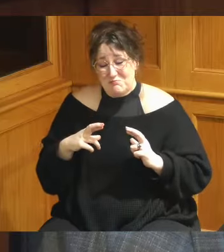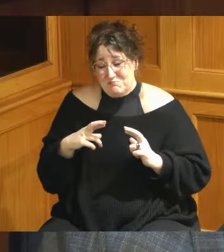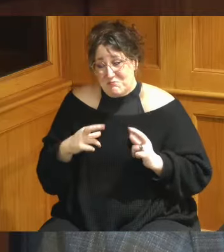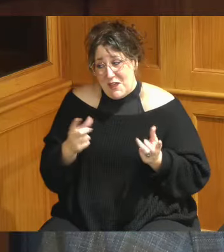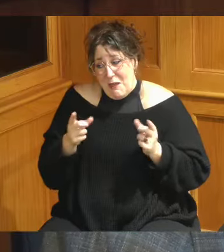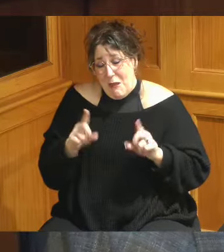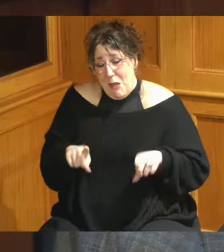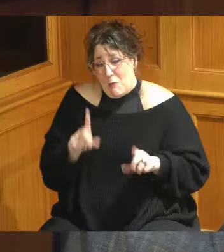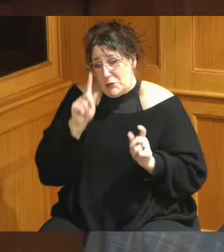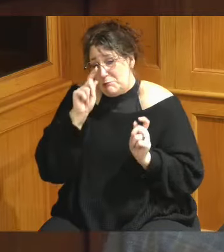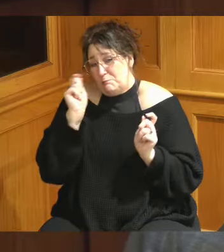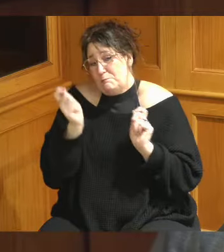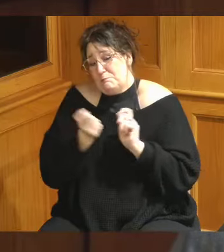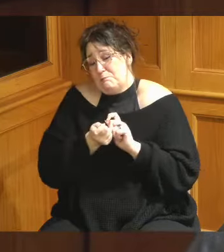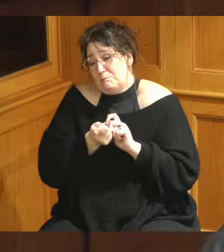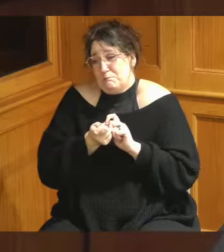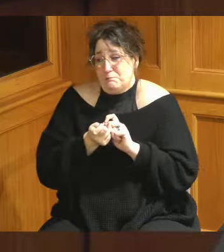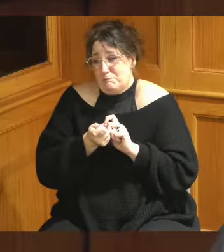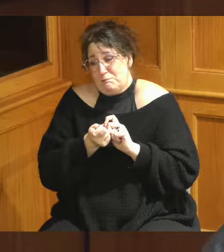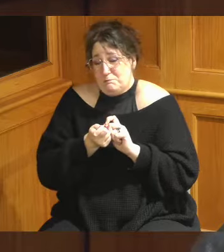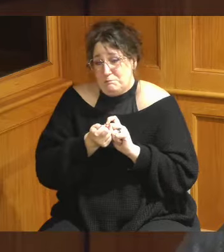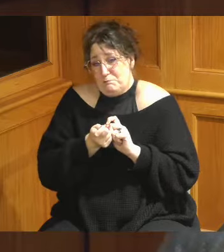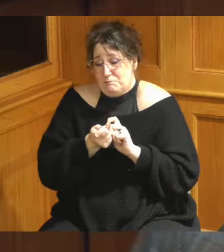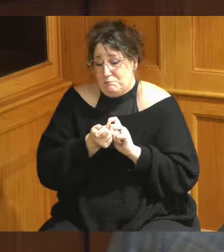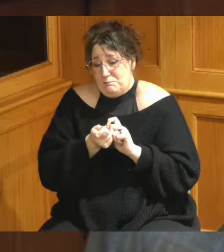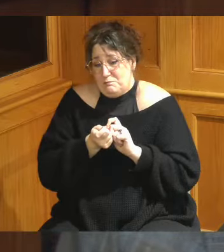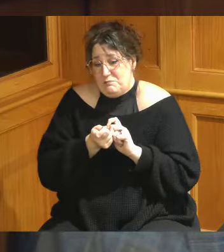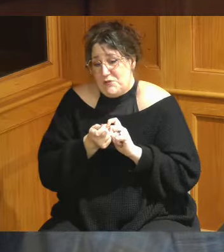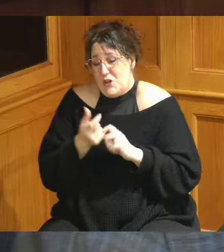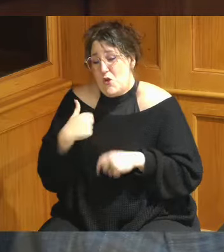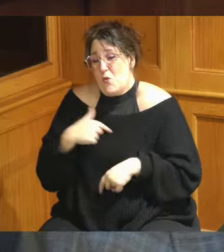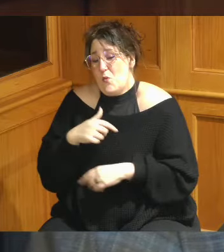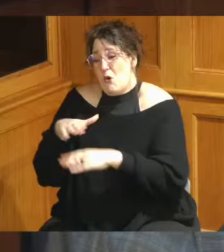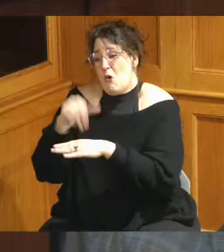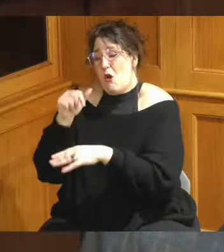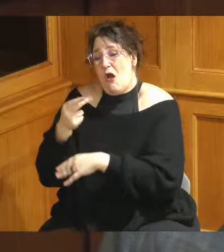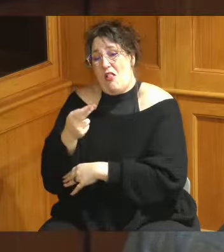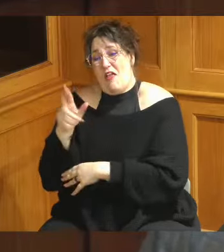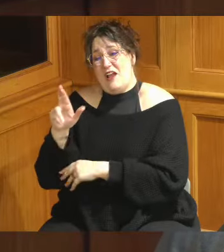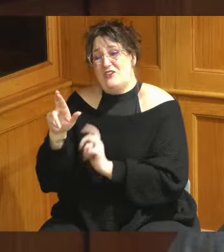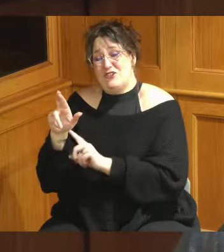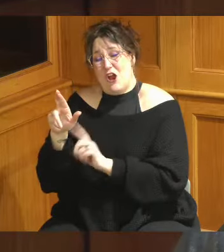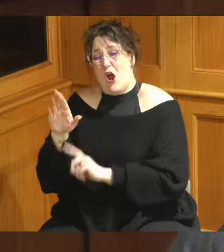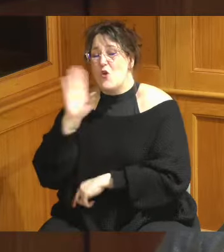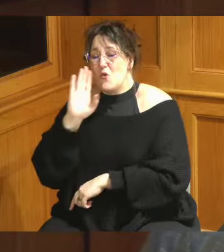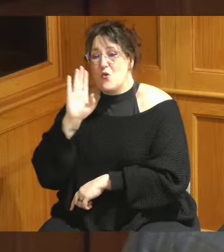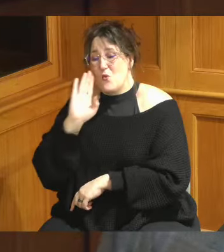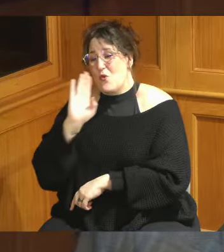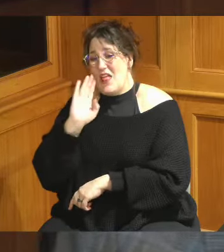on the way out, we'll get we'll get Frank from HR and Sher- McGuffy Sheriff. We'd love to keep you.